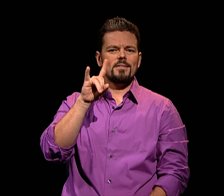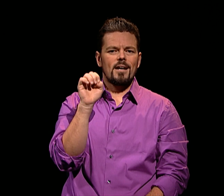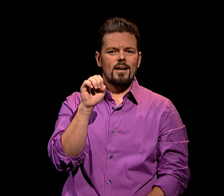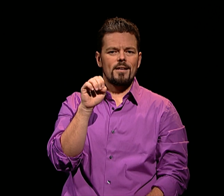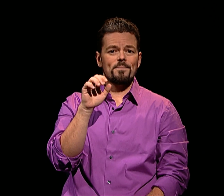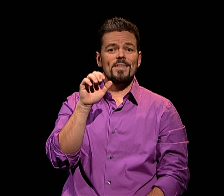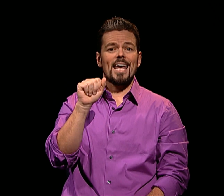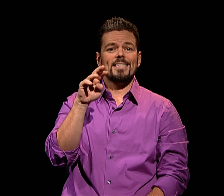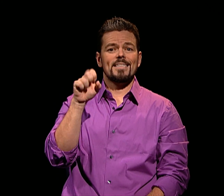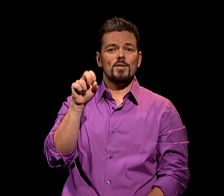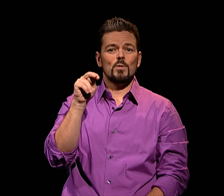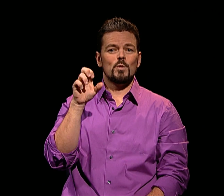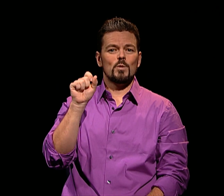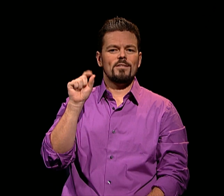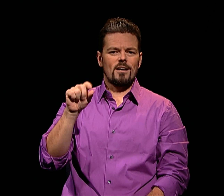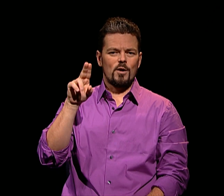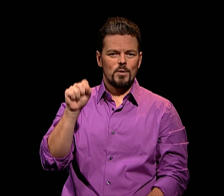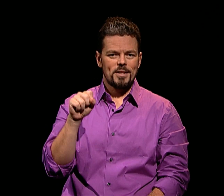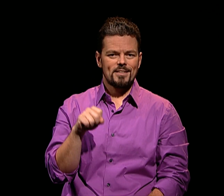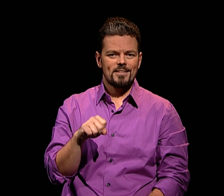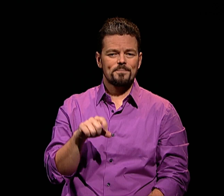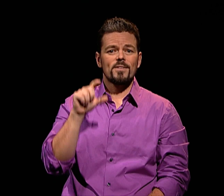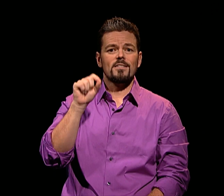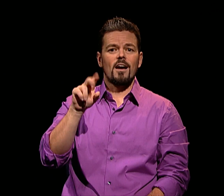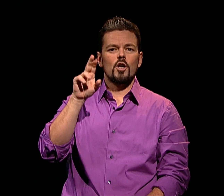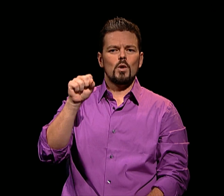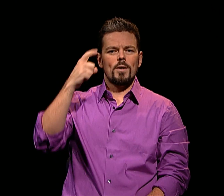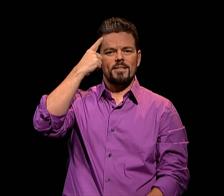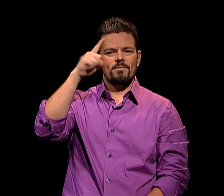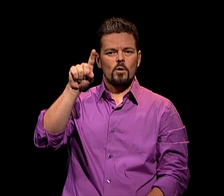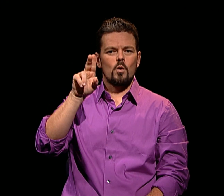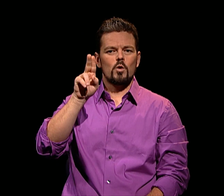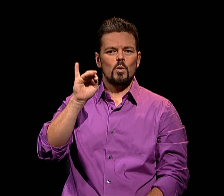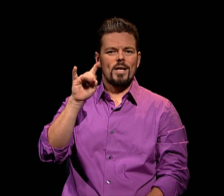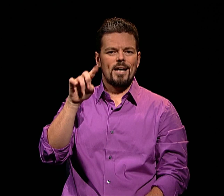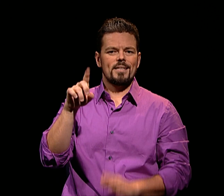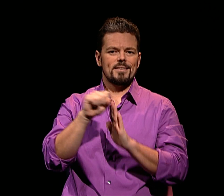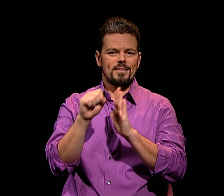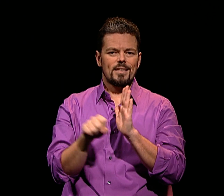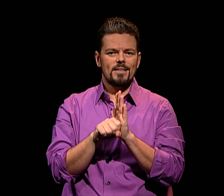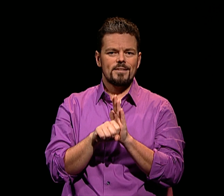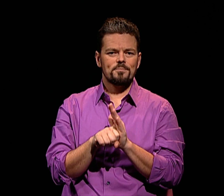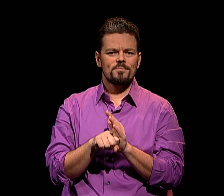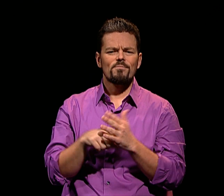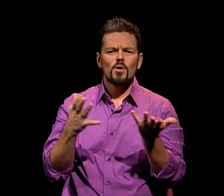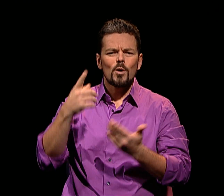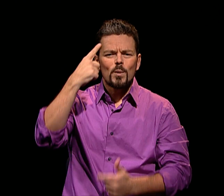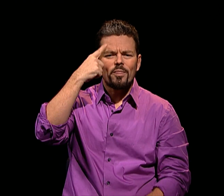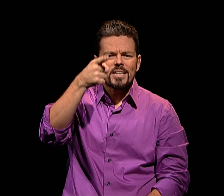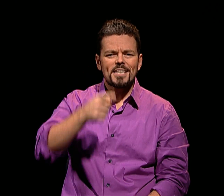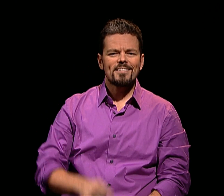JOIN THE DISCUSSION AT OUR WEBSITE ACCESSNEWS.US. THAT'S ".US" FOR UNITED STATES.